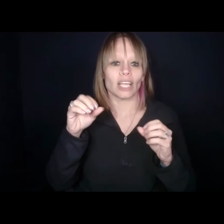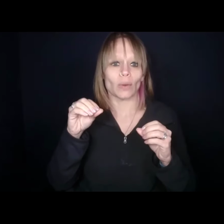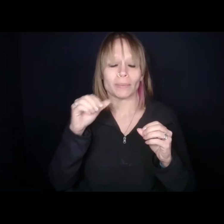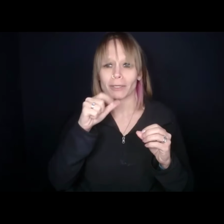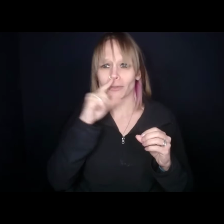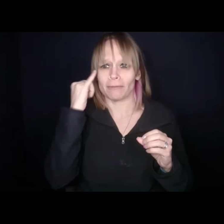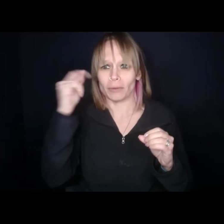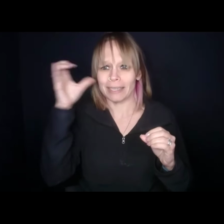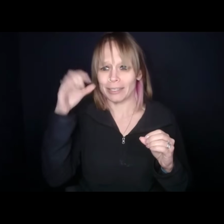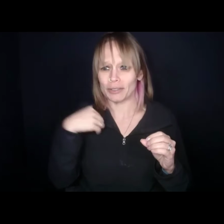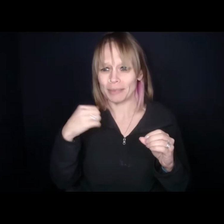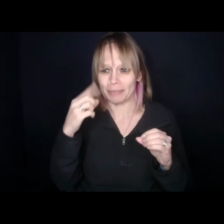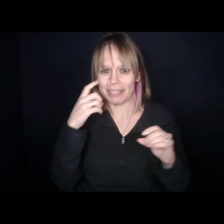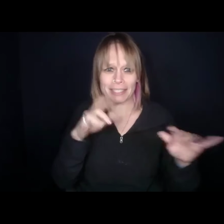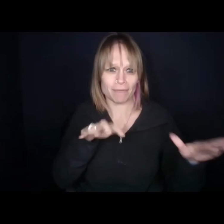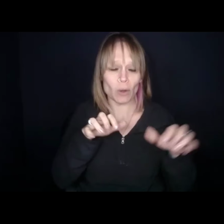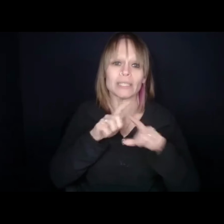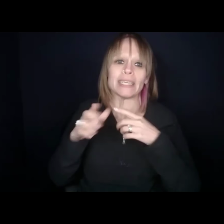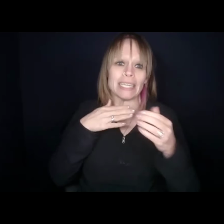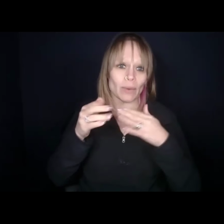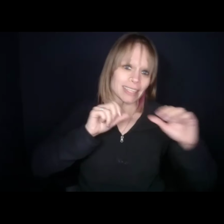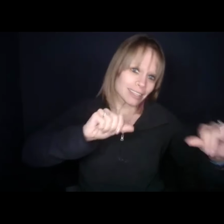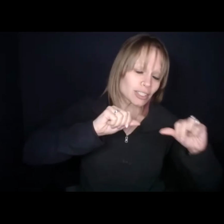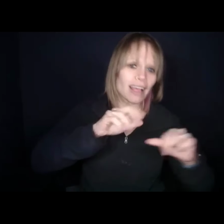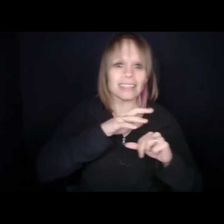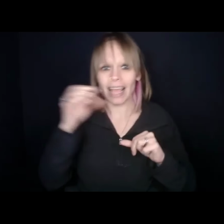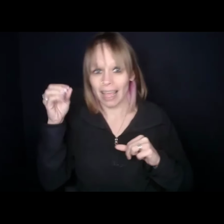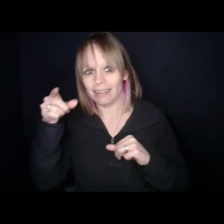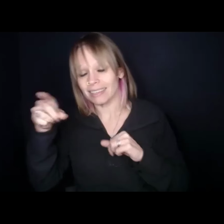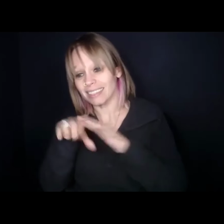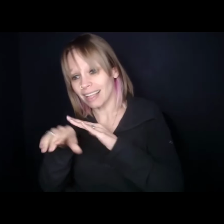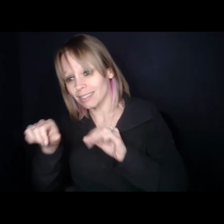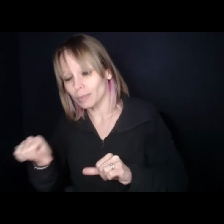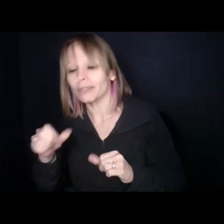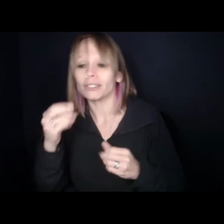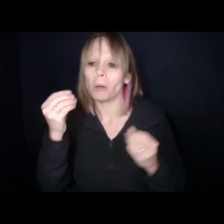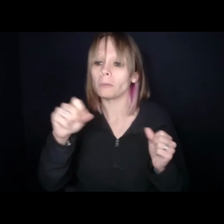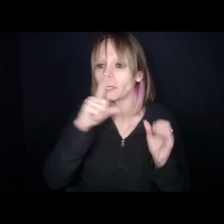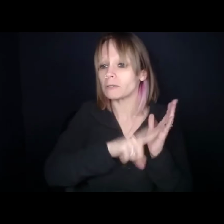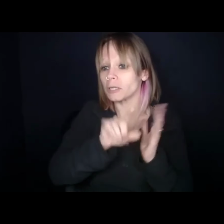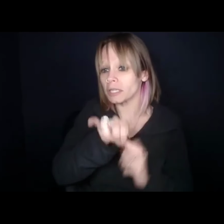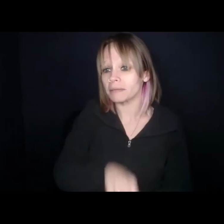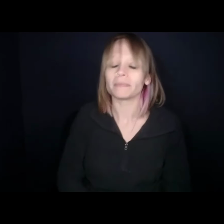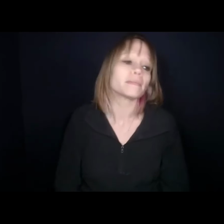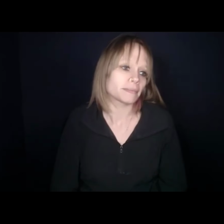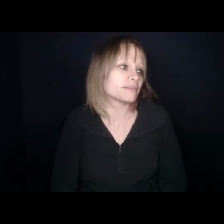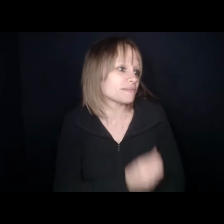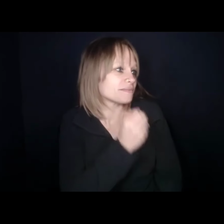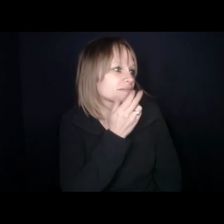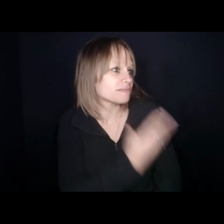exercise and it's accessible. So, wanted y'all to check that out as well. Thank you. We have we have a comment in